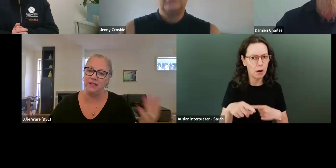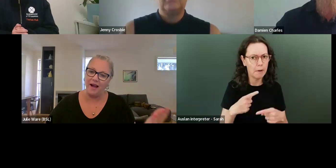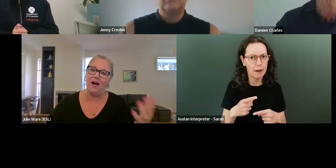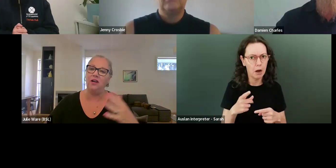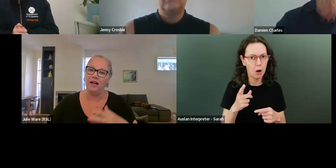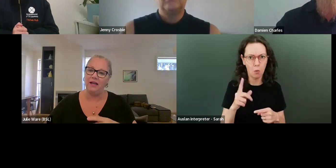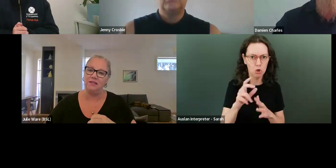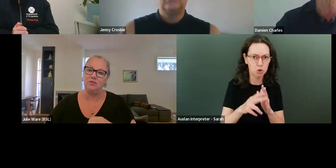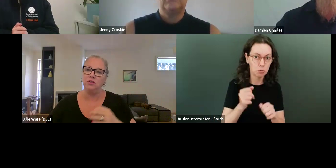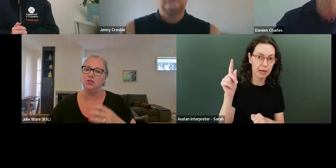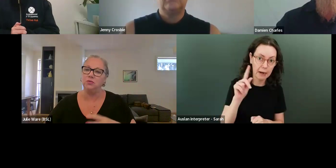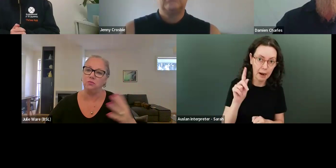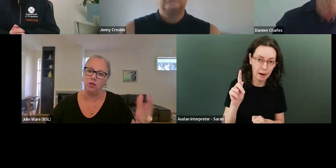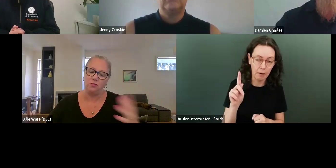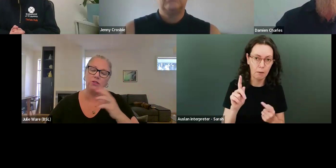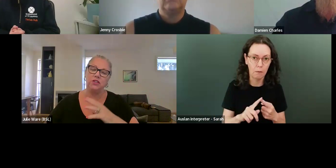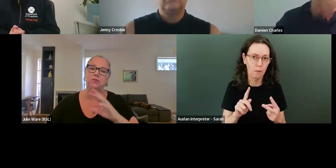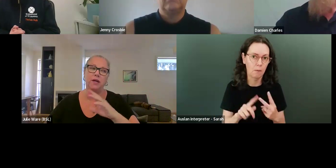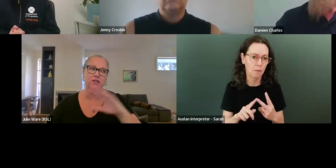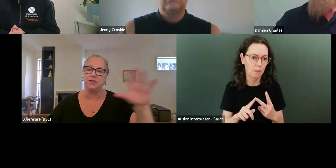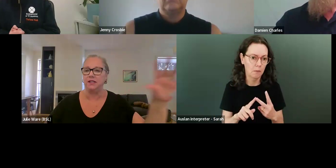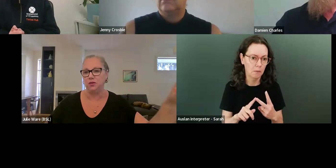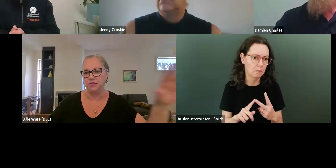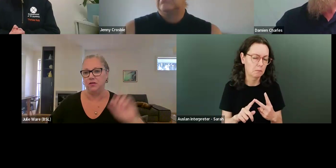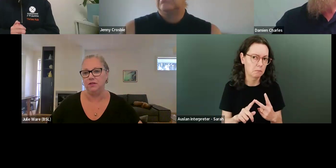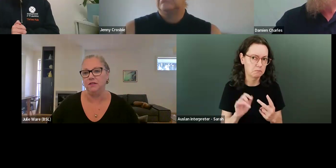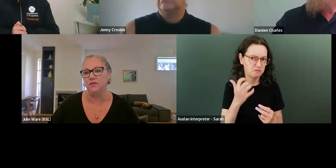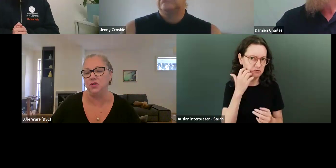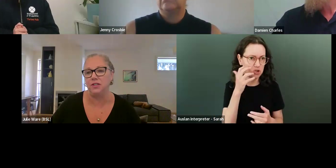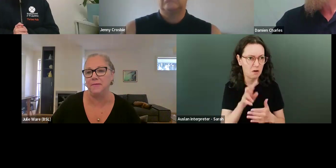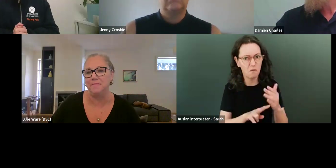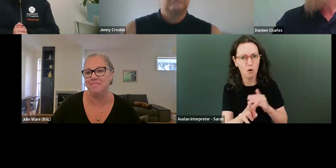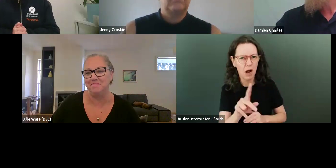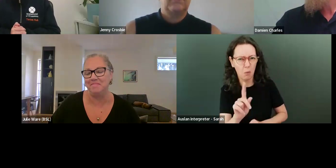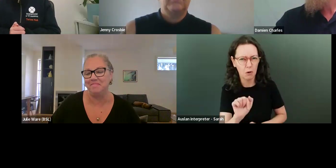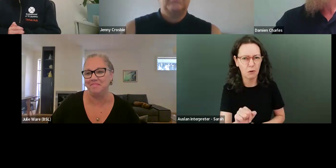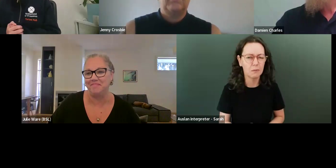doing now and what do you want to do